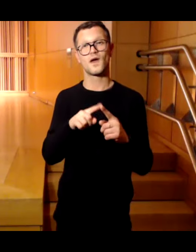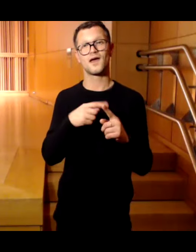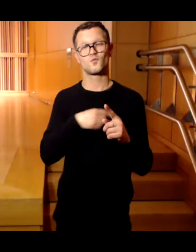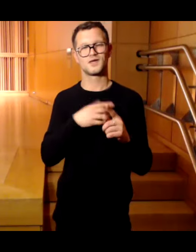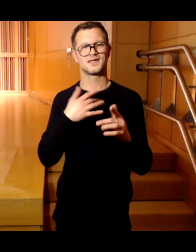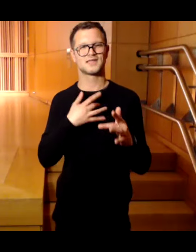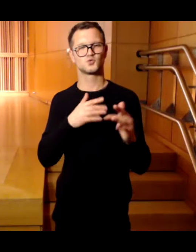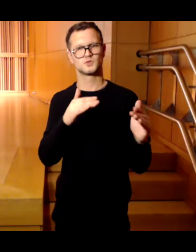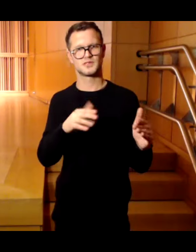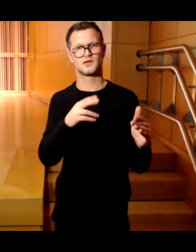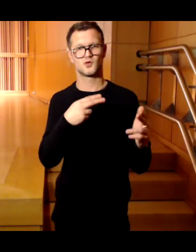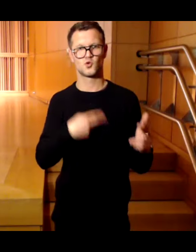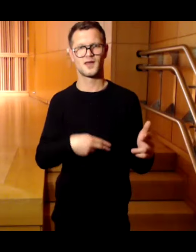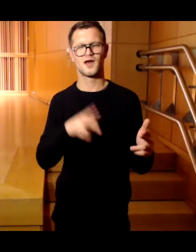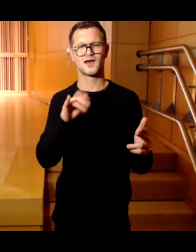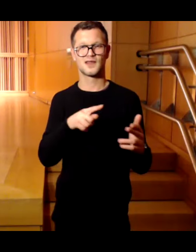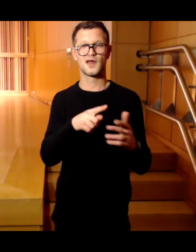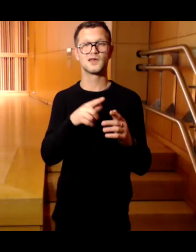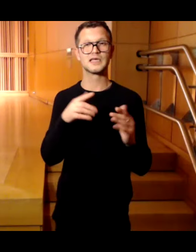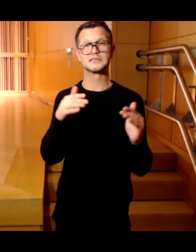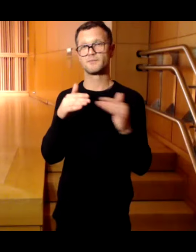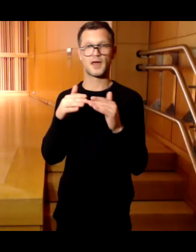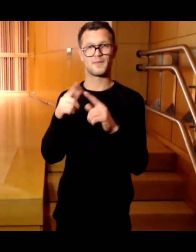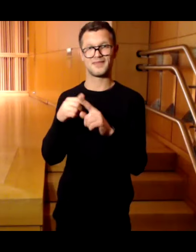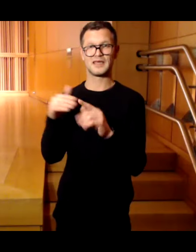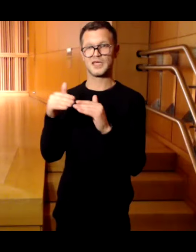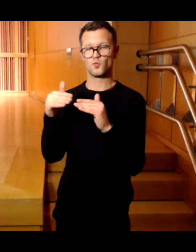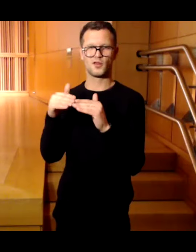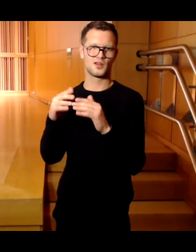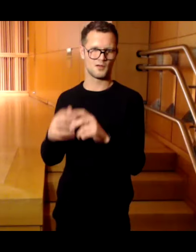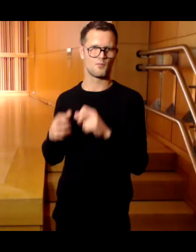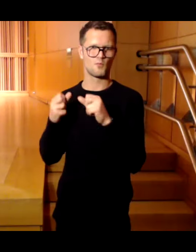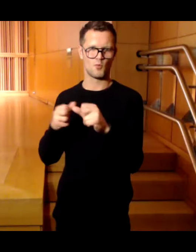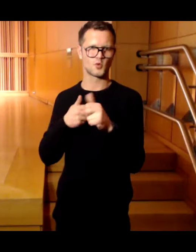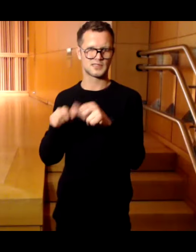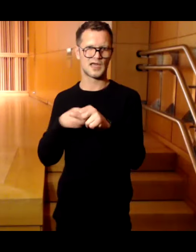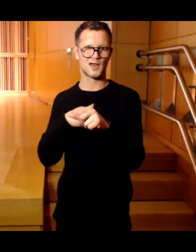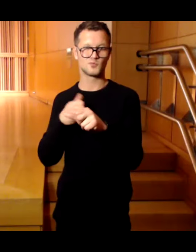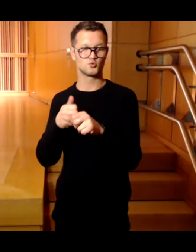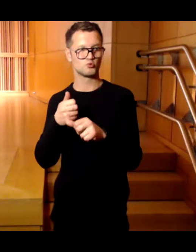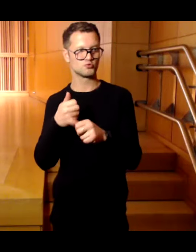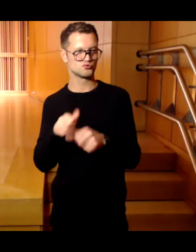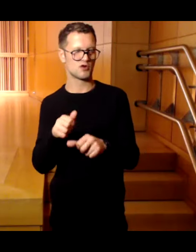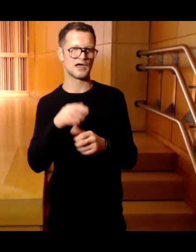is met by the equally bold attempt to resist that dehumanization, end quote.